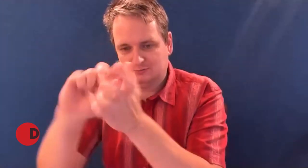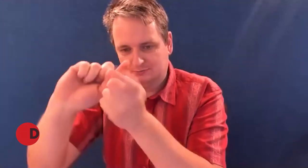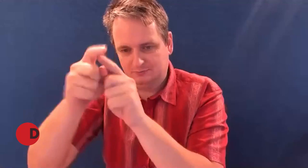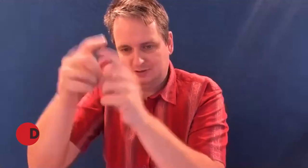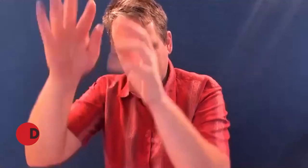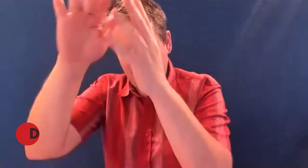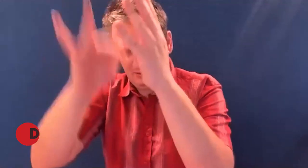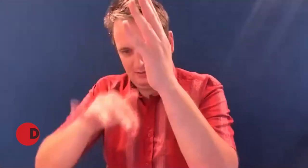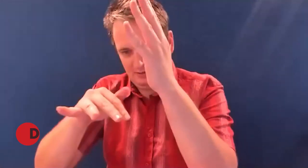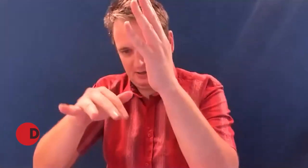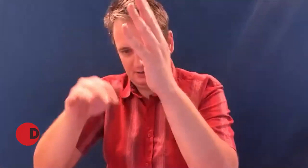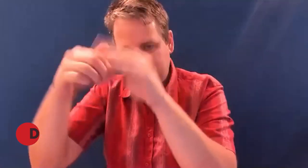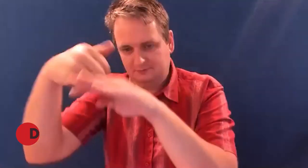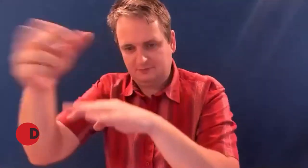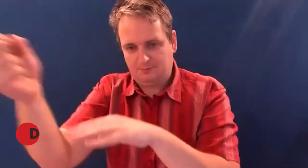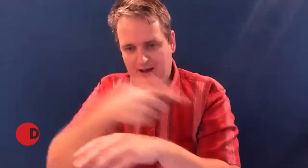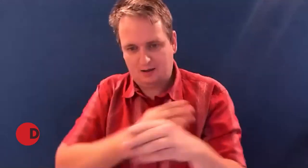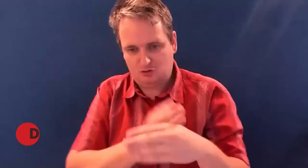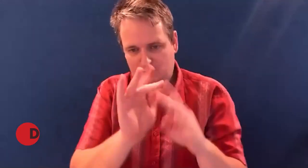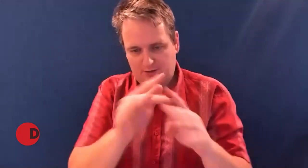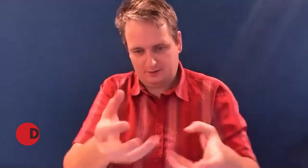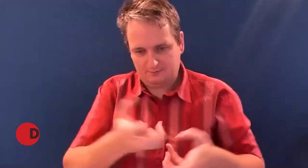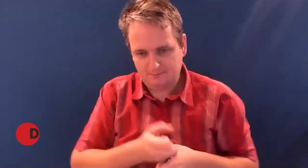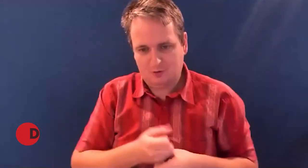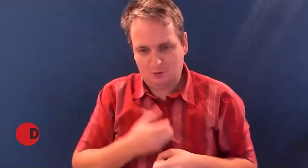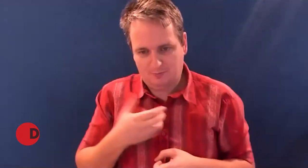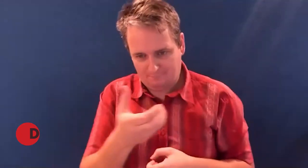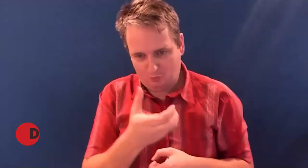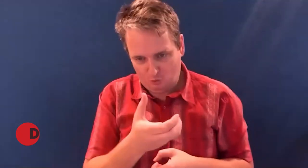and sends it back across the internet to your mobile.